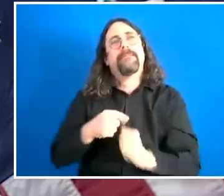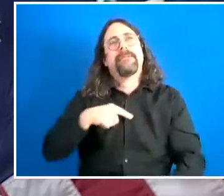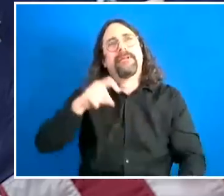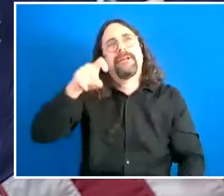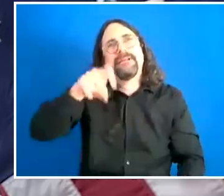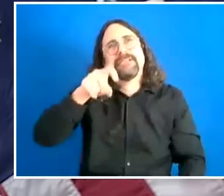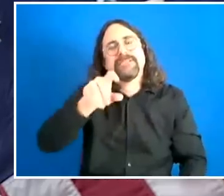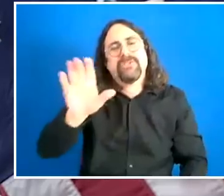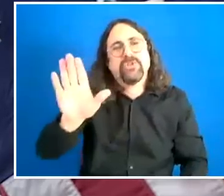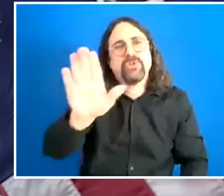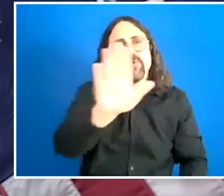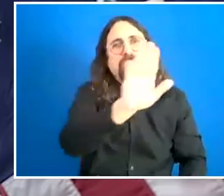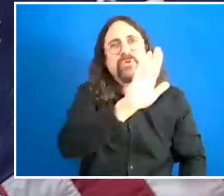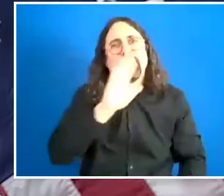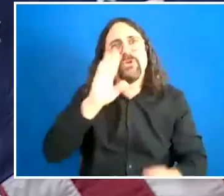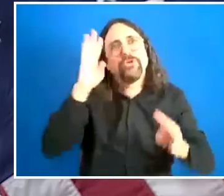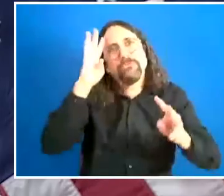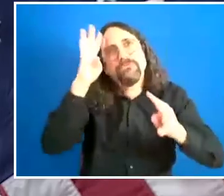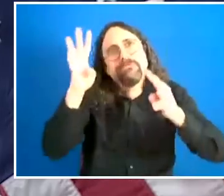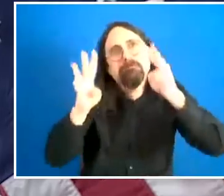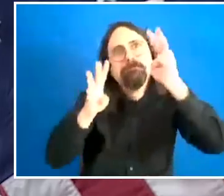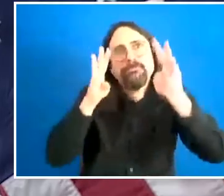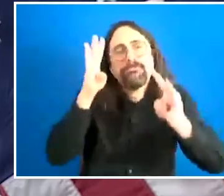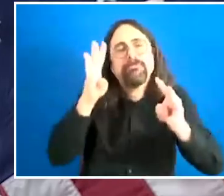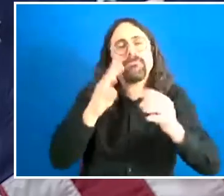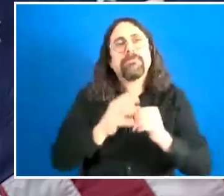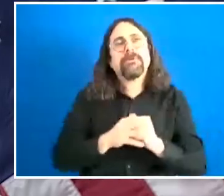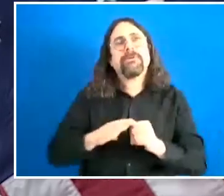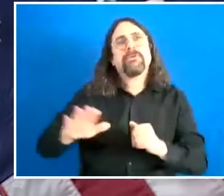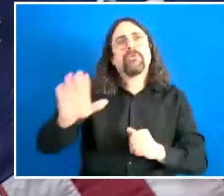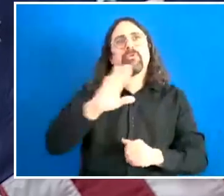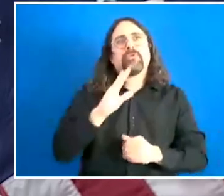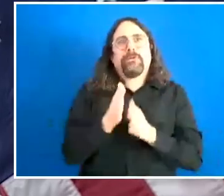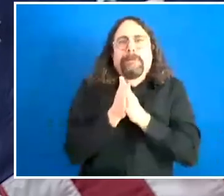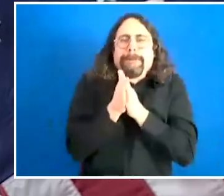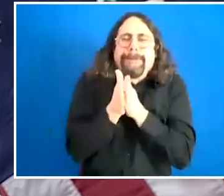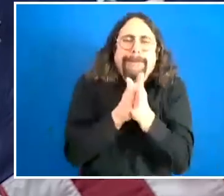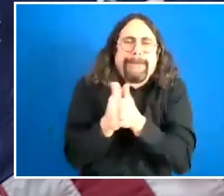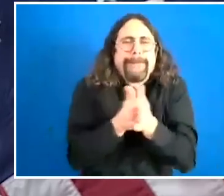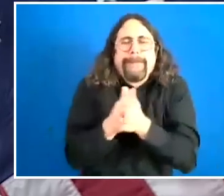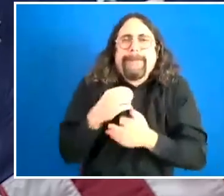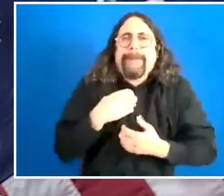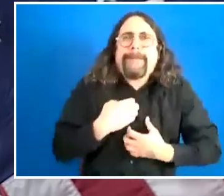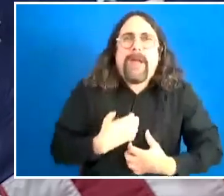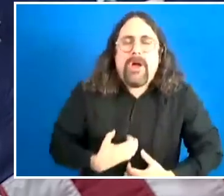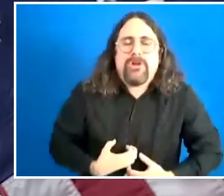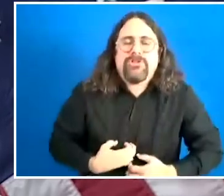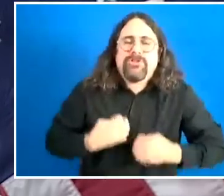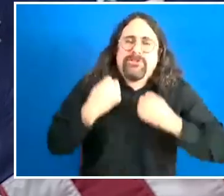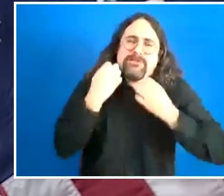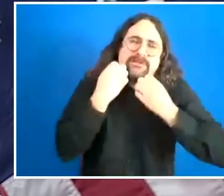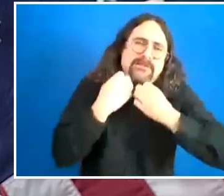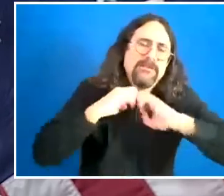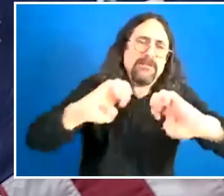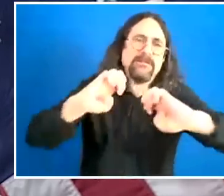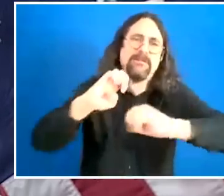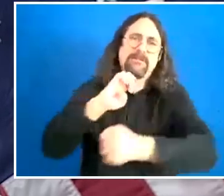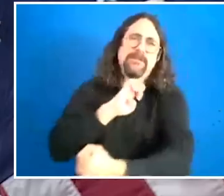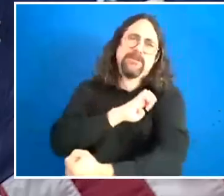CREATIVITY COMES TO THE FORE, THE CITY WILL COME BACK, WILL IT COME BACK STRONG AND WILL EVEN MCOEA BCKBE TTER